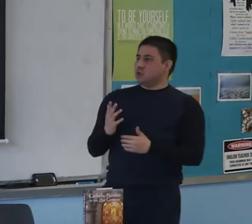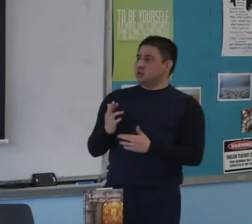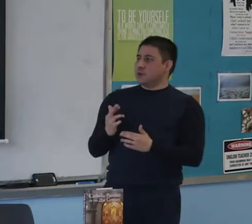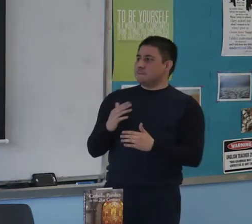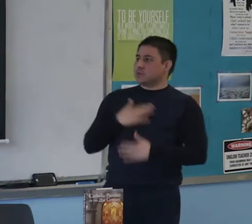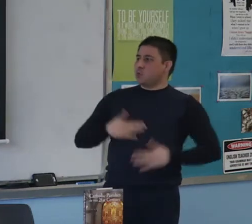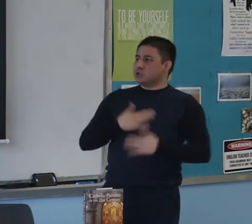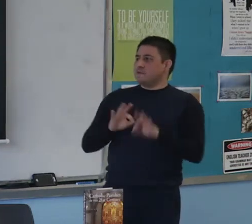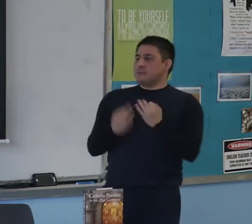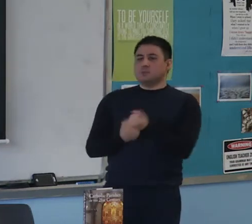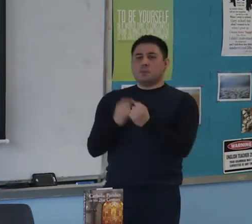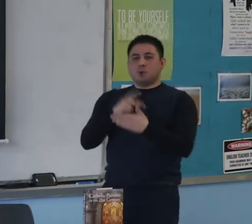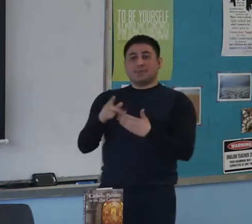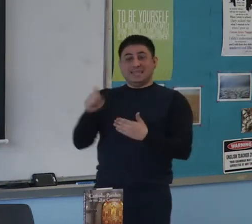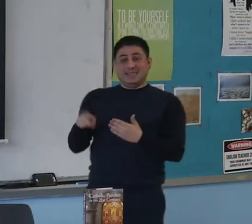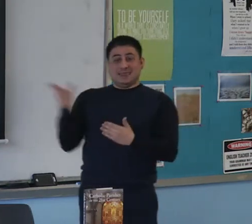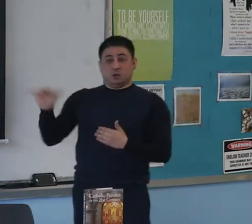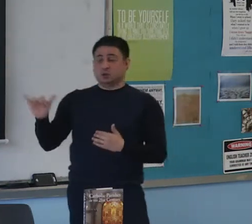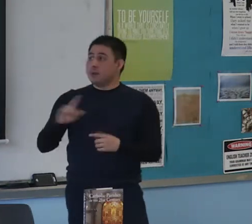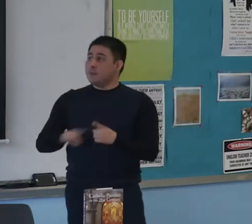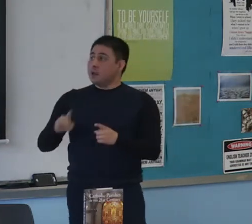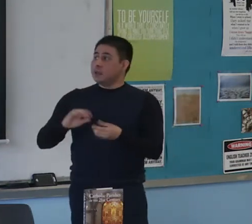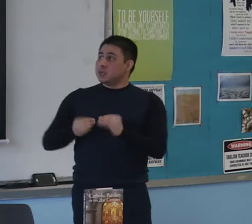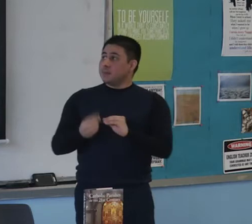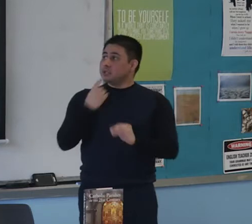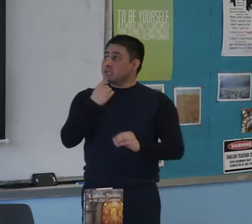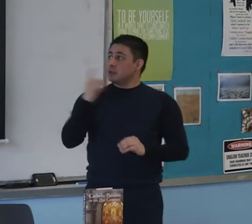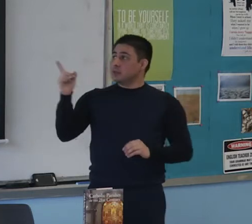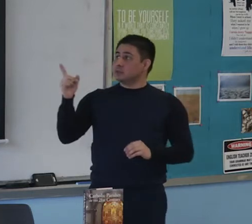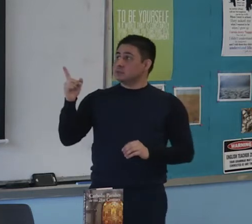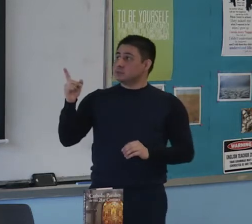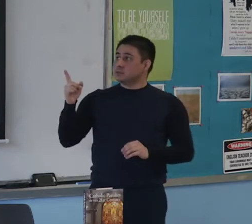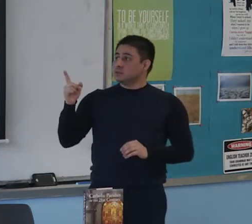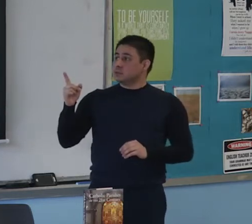programs, the need there. Again, a notable number say they're doing well, a notable number